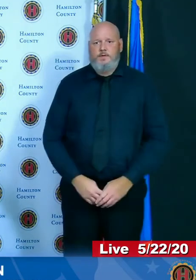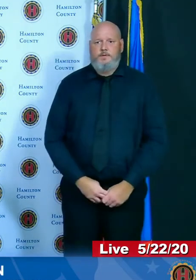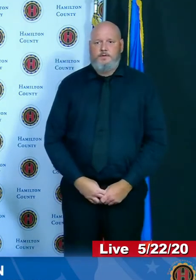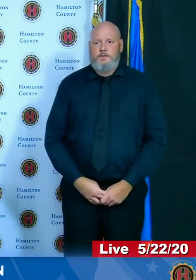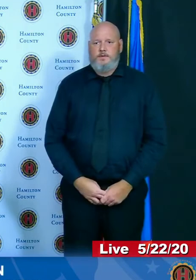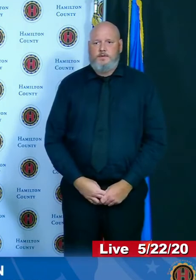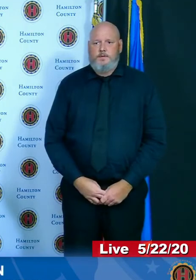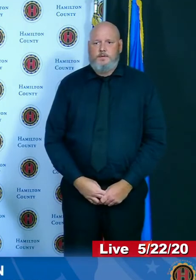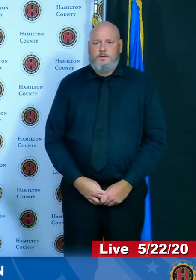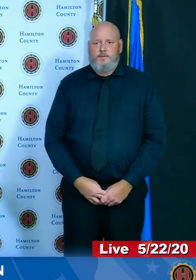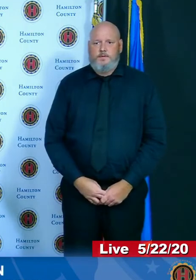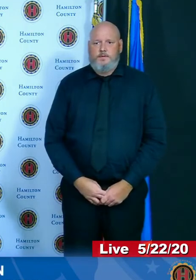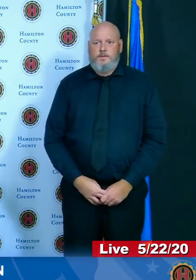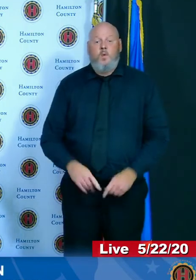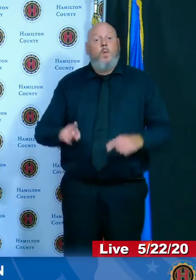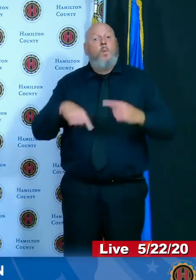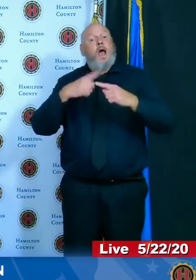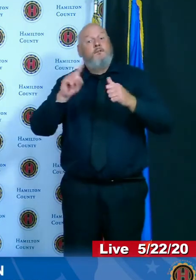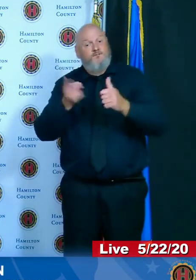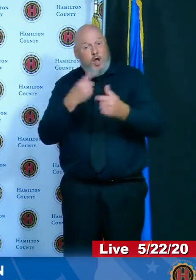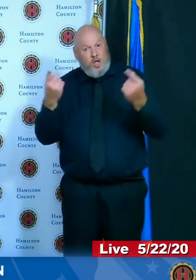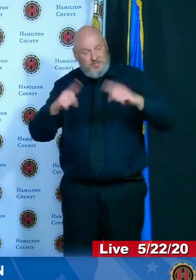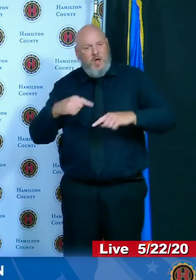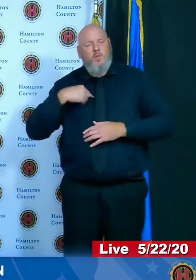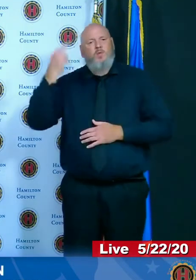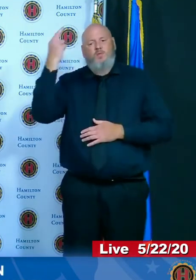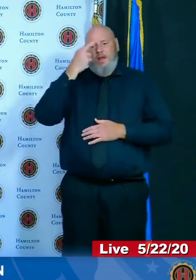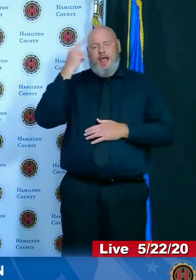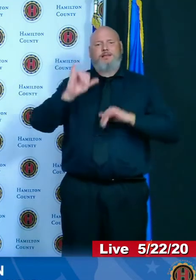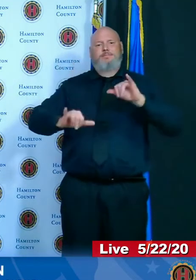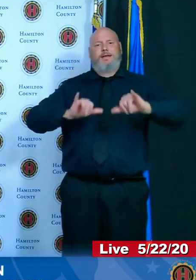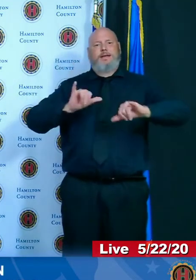how we operate in Ohio is at this point we have a lot more PPE protective